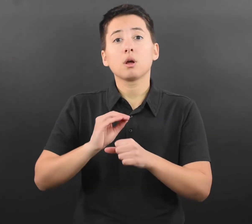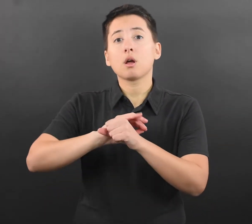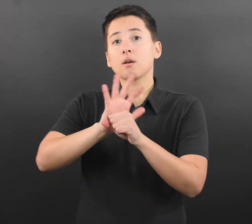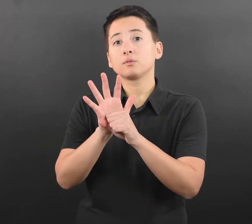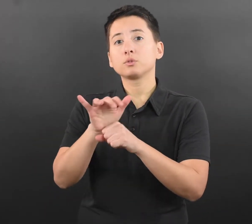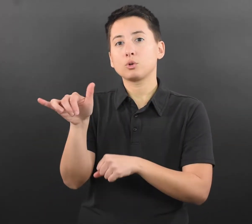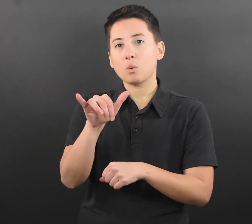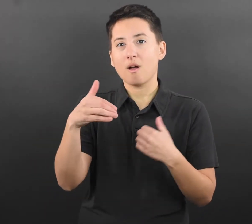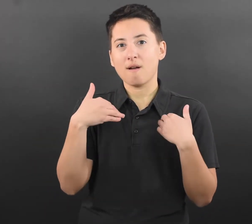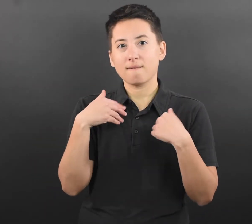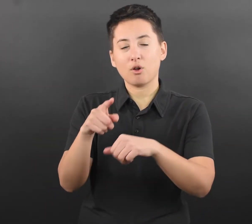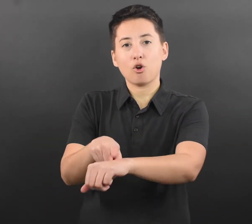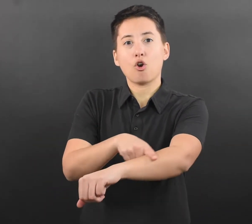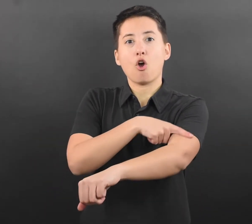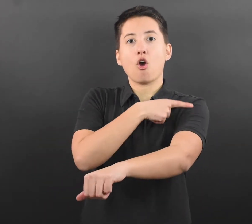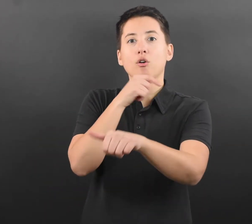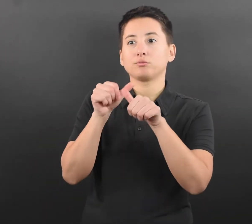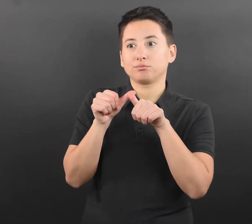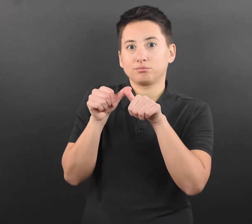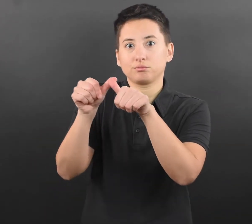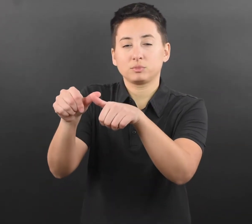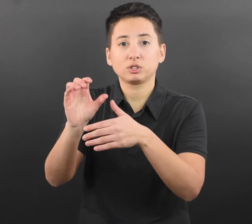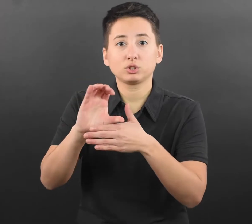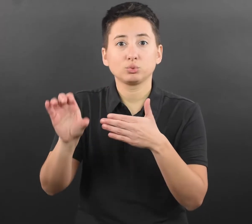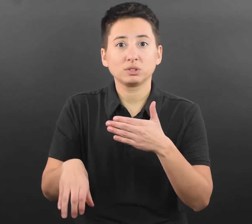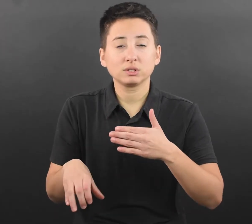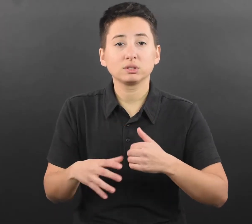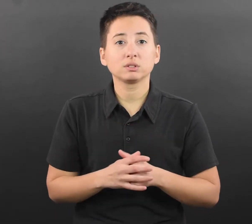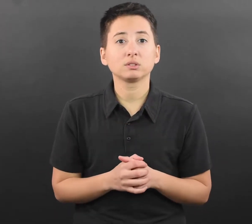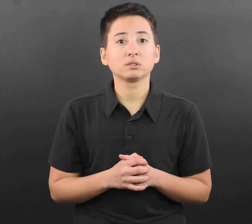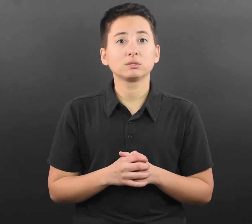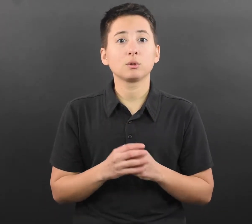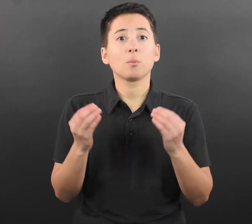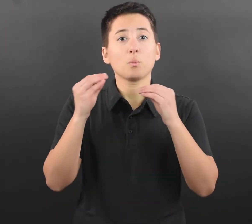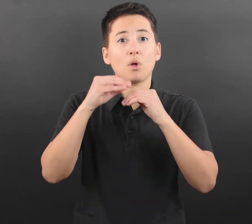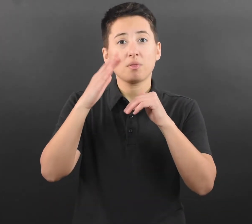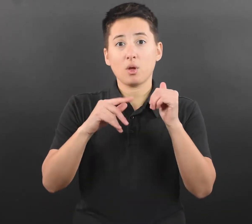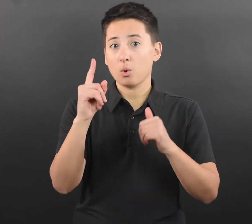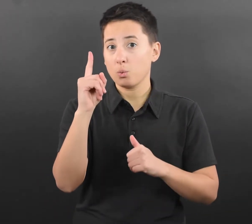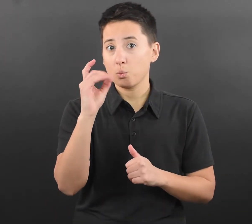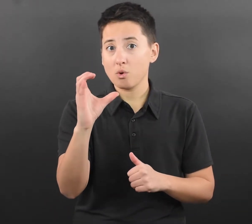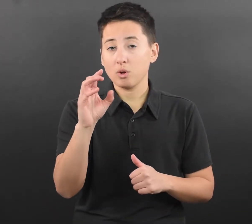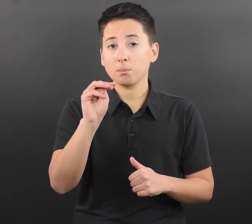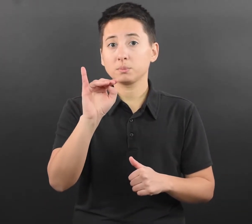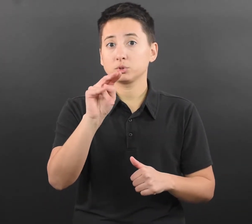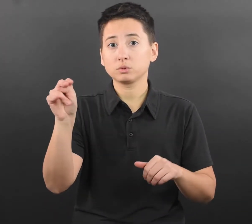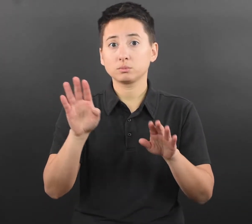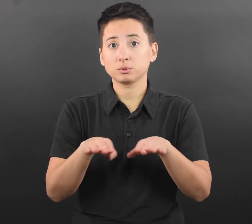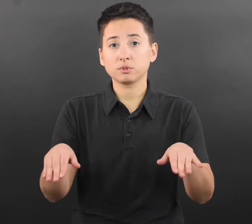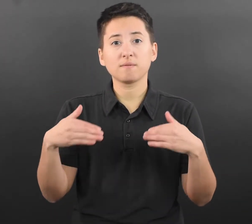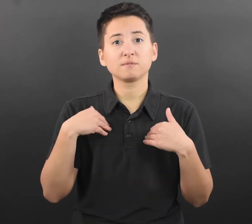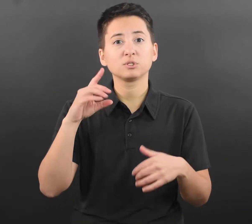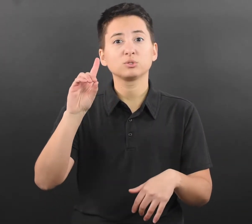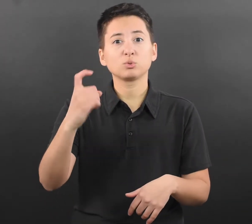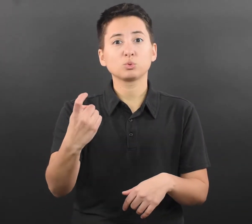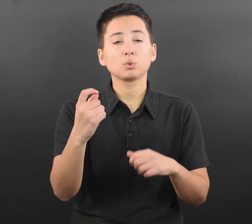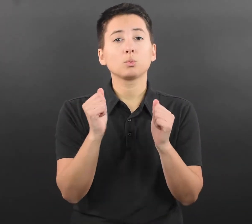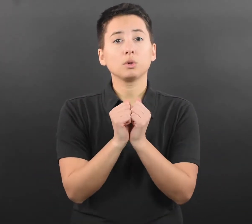than 100 Minnesota children have been diagnosed with multisystem inflammatory syndrome (MIS-C),